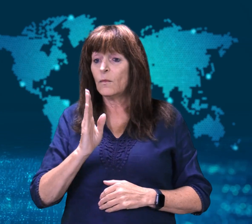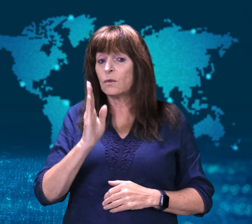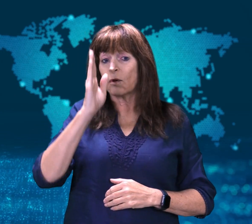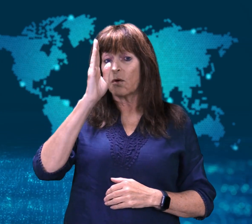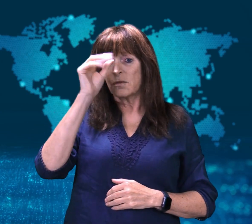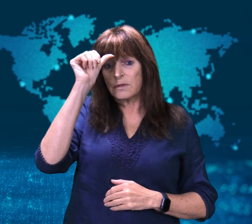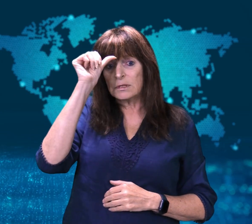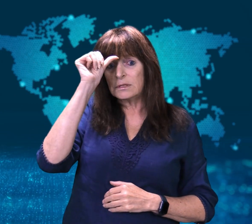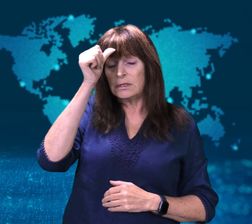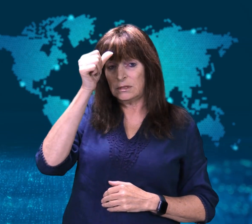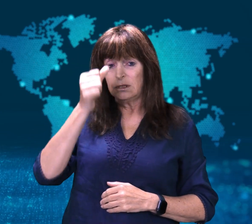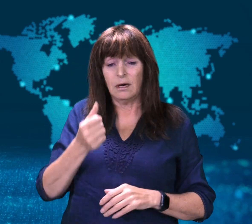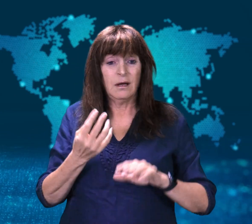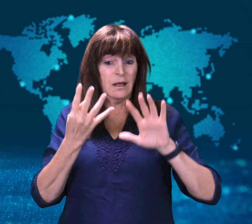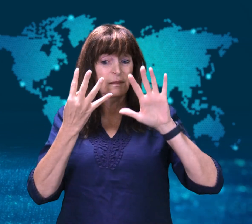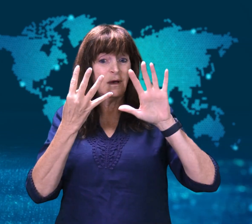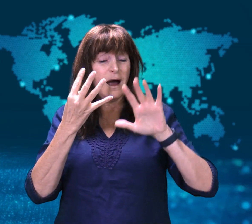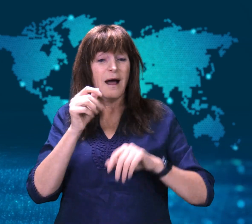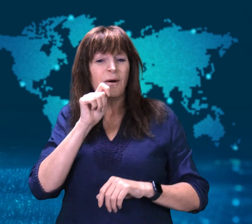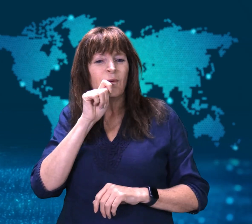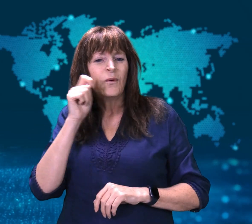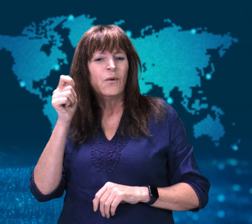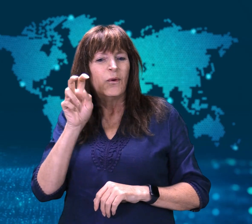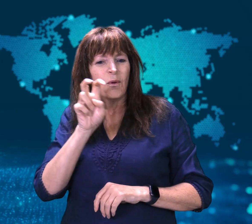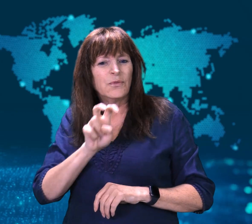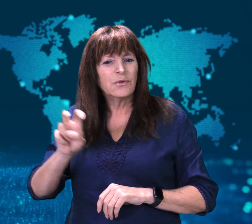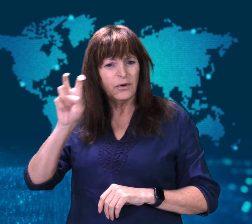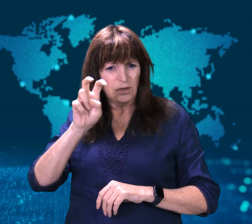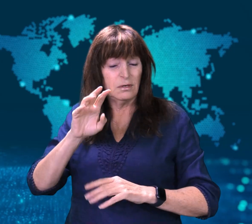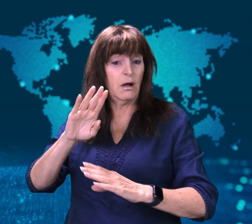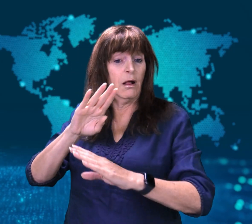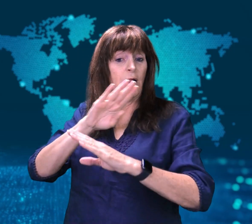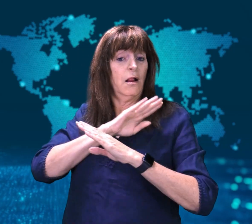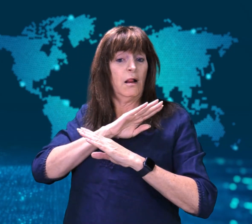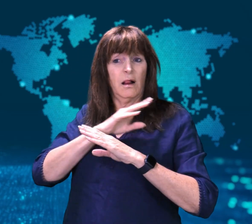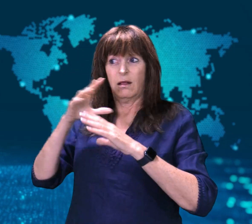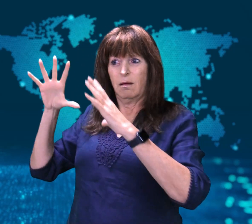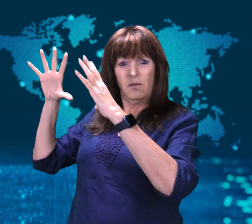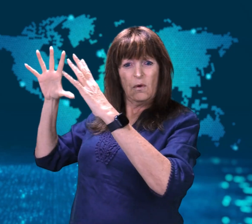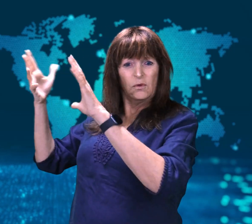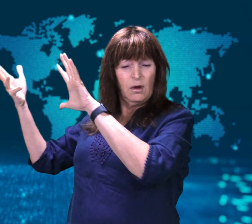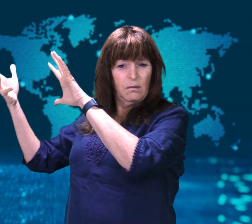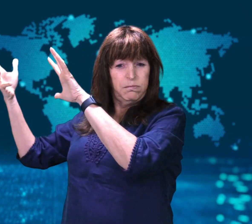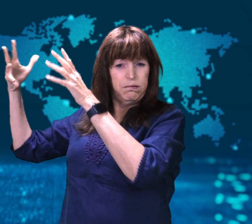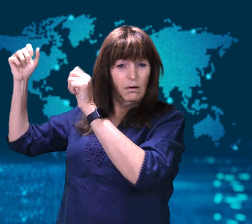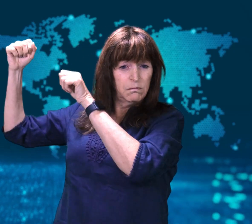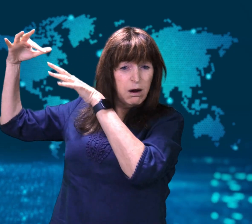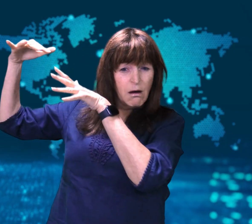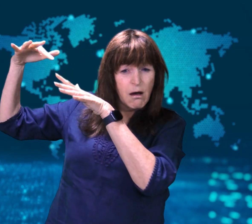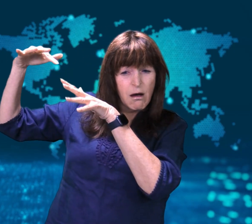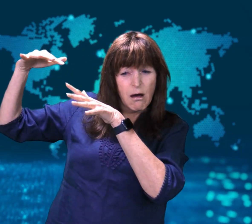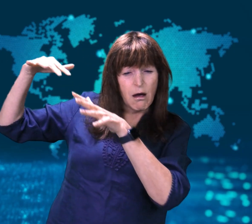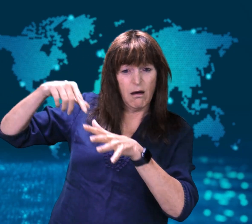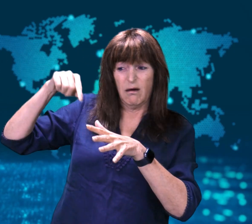nine tourists were killed when a boulder landslide,